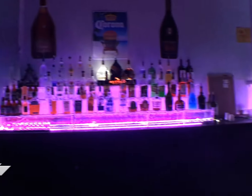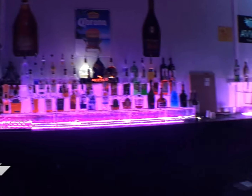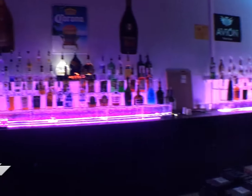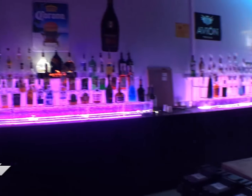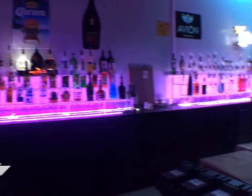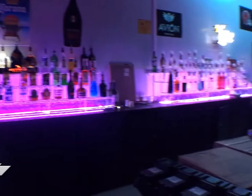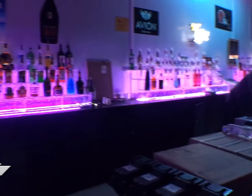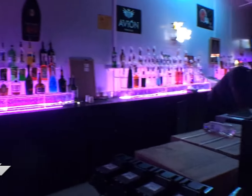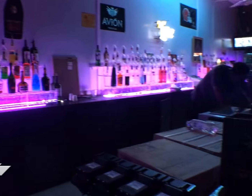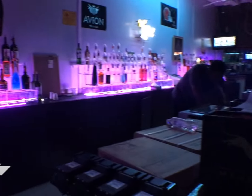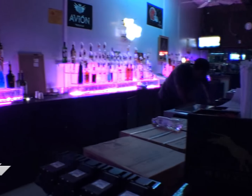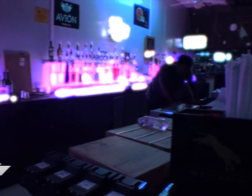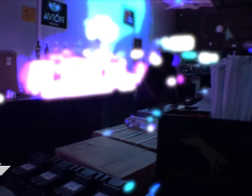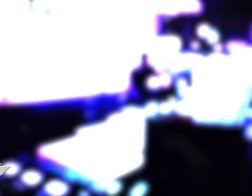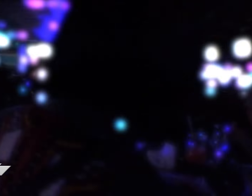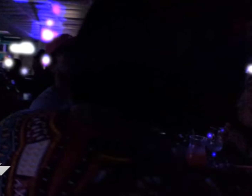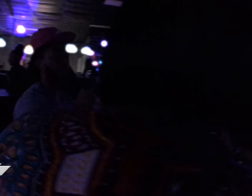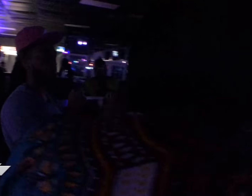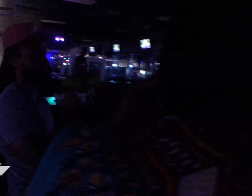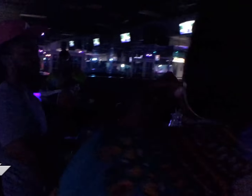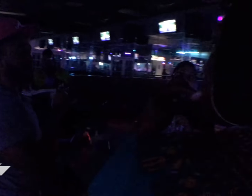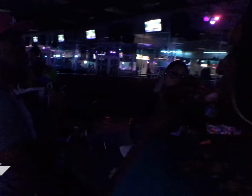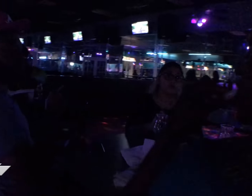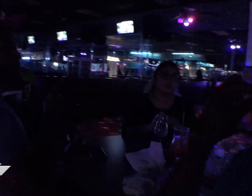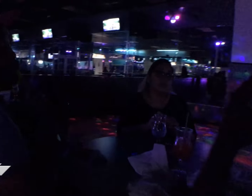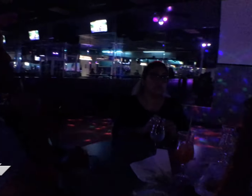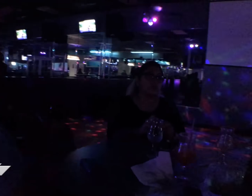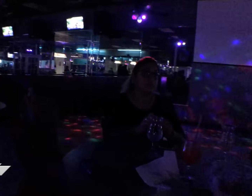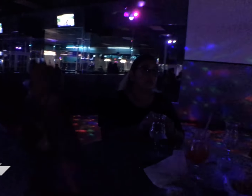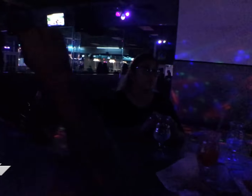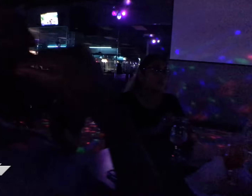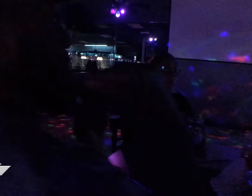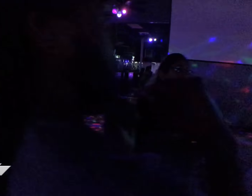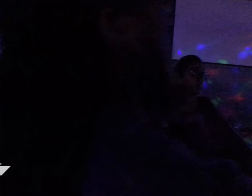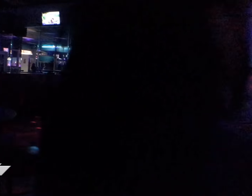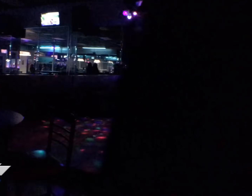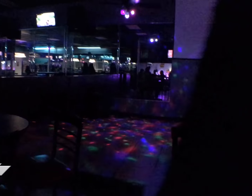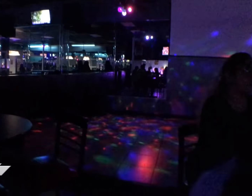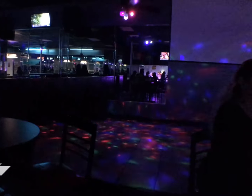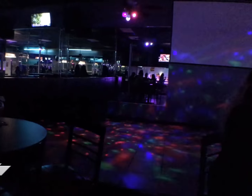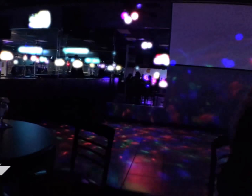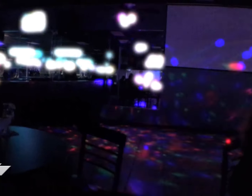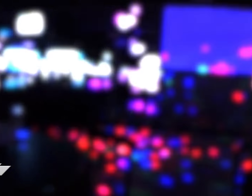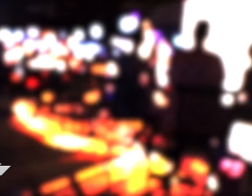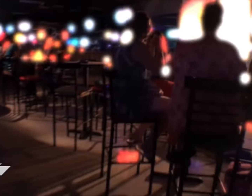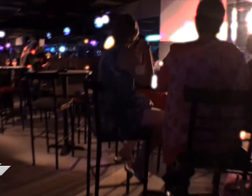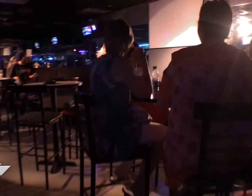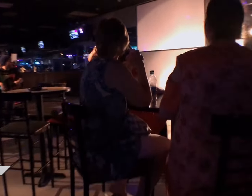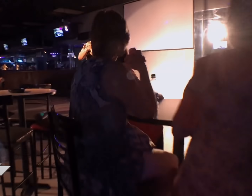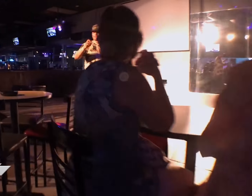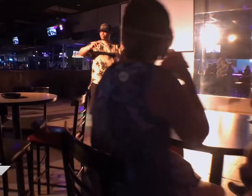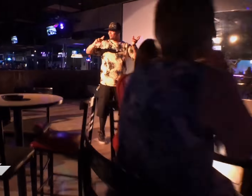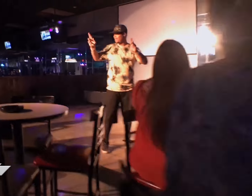Recently motion and music came together in a beautiful and powerful way. Atlanta was the first stop of the popular ASL Music Camp national tour and the first